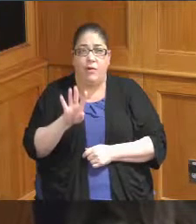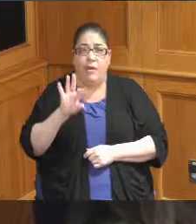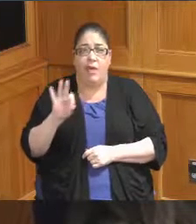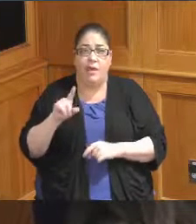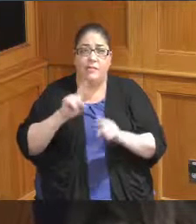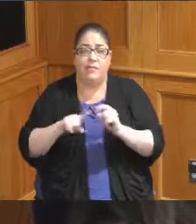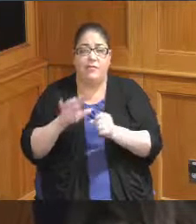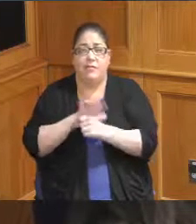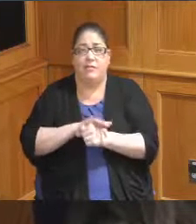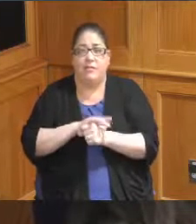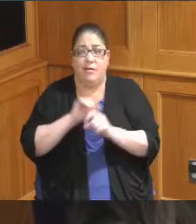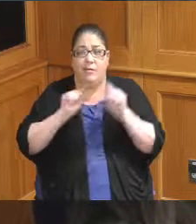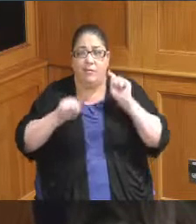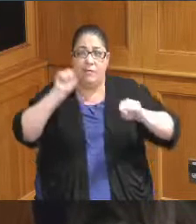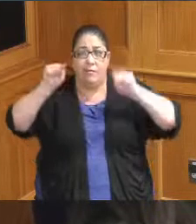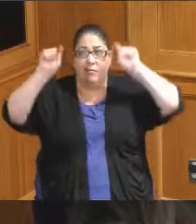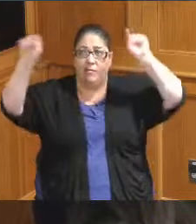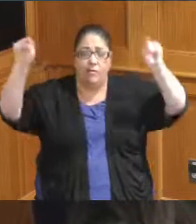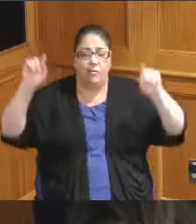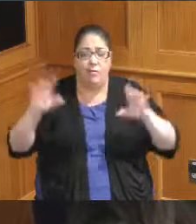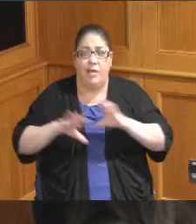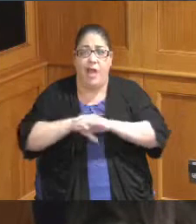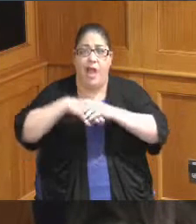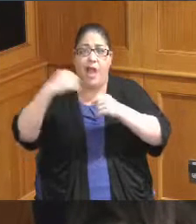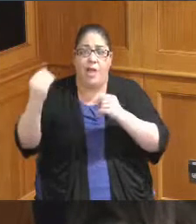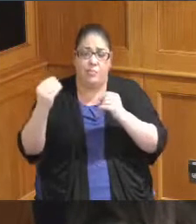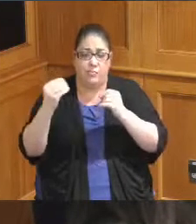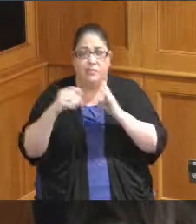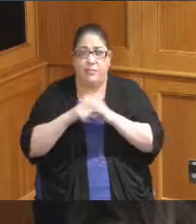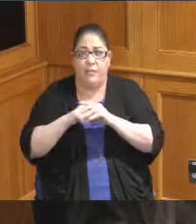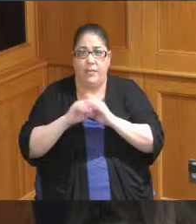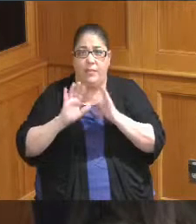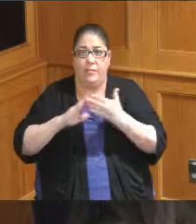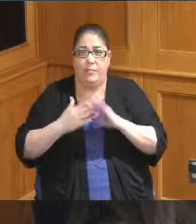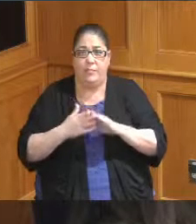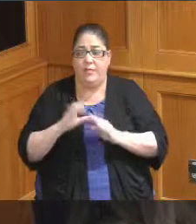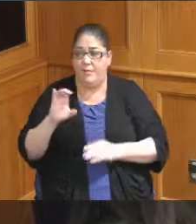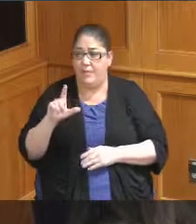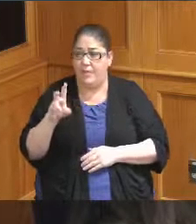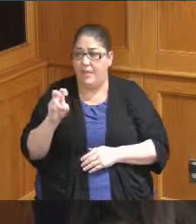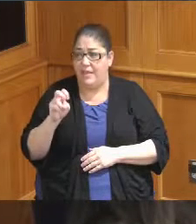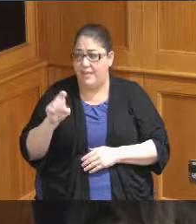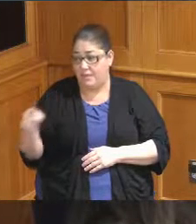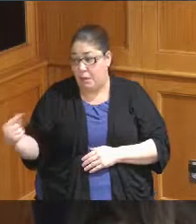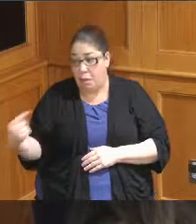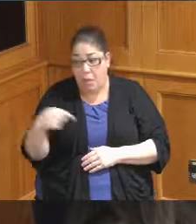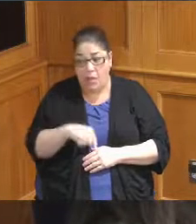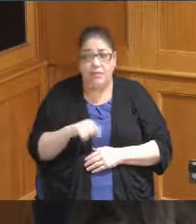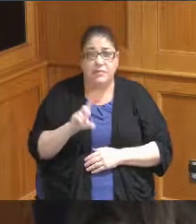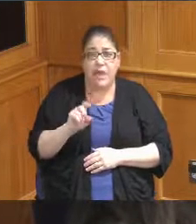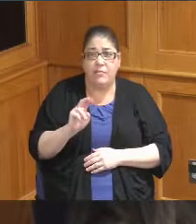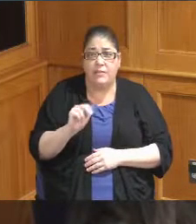I want to get out to the communities if I'm in Cleves I can't get downtown that's why we taking